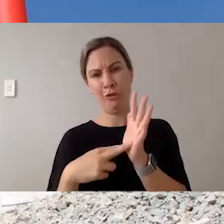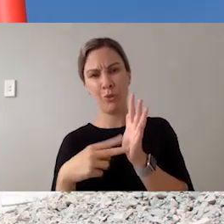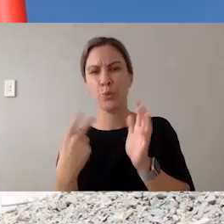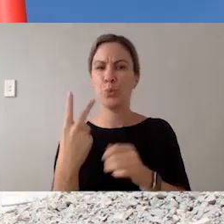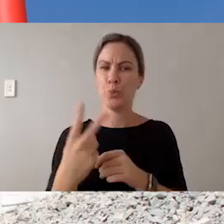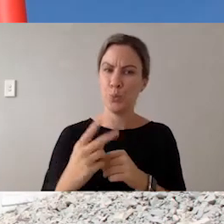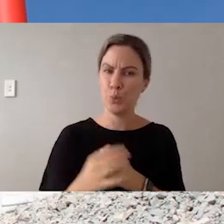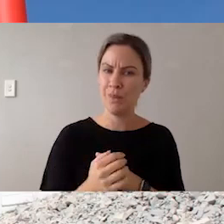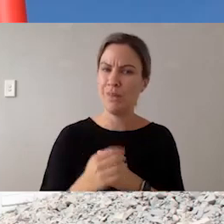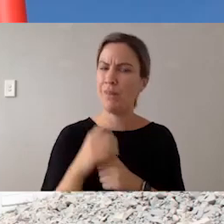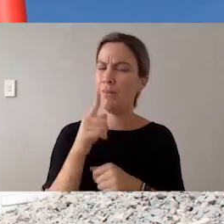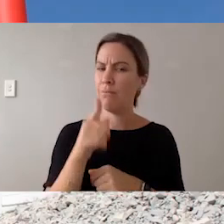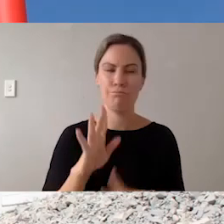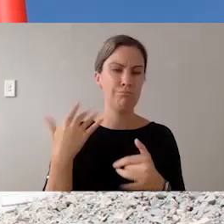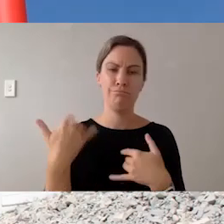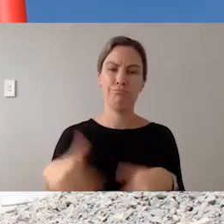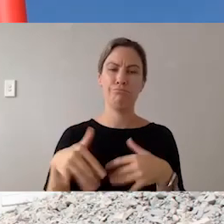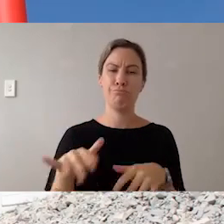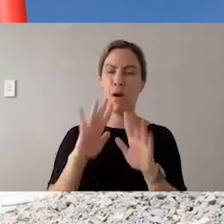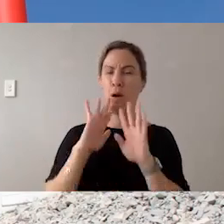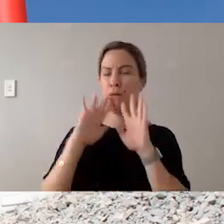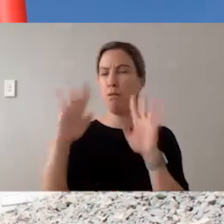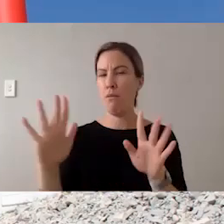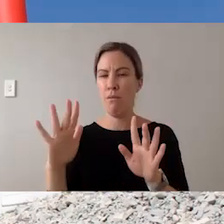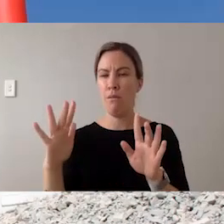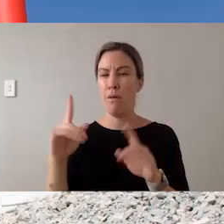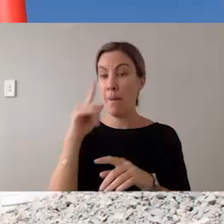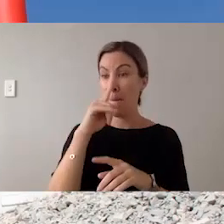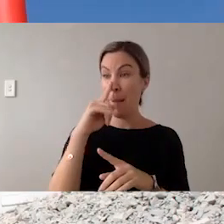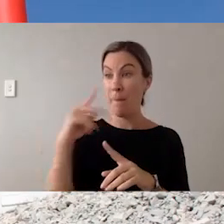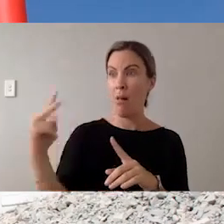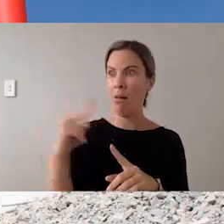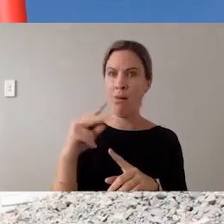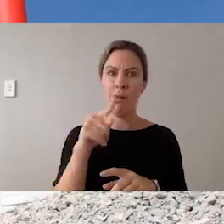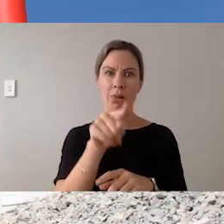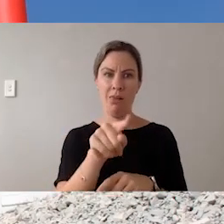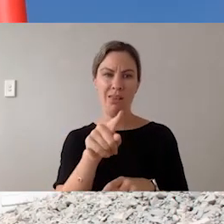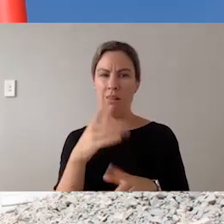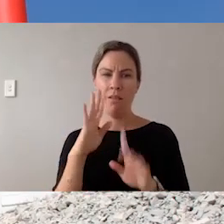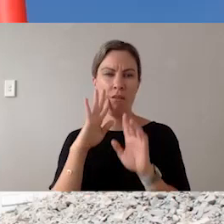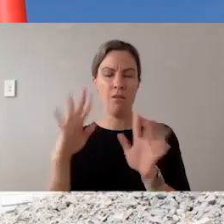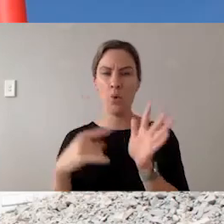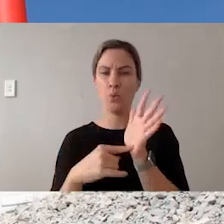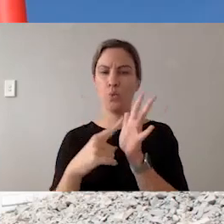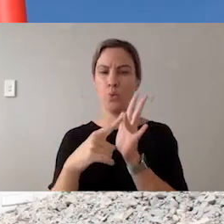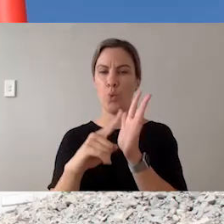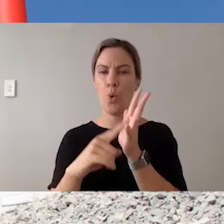spectacular cycling routes in the world. It's revered as one of those places that the Tour de France is won and lost. And for me, on this